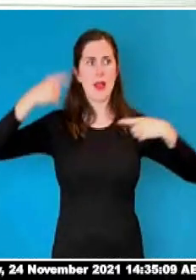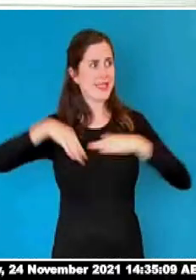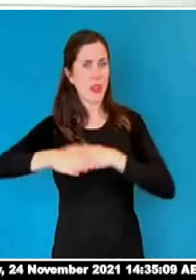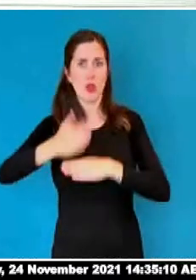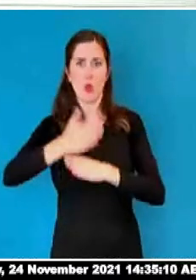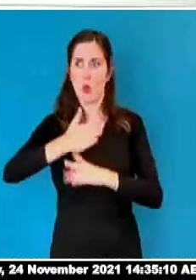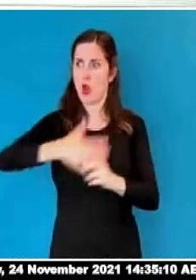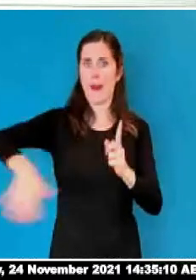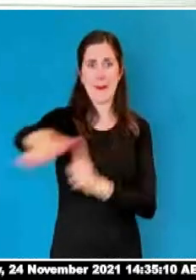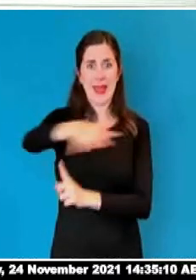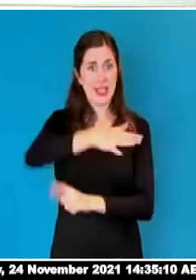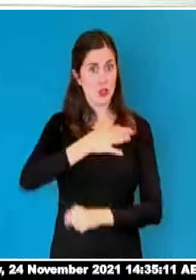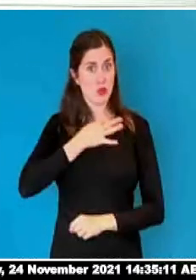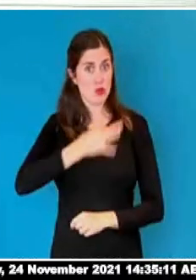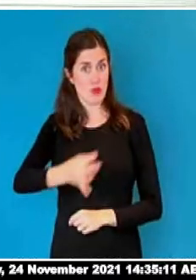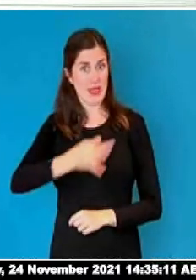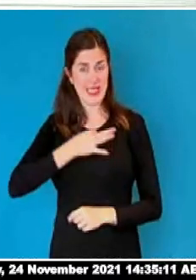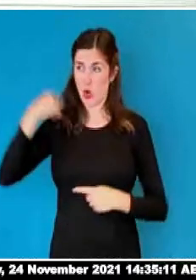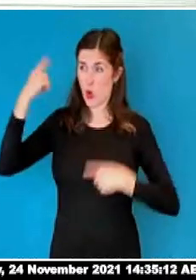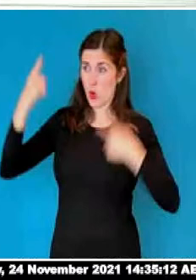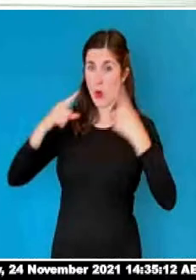risk of noise in terms of hearing loss.